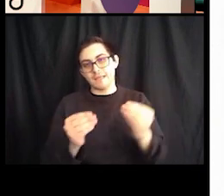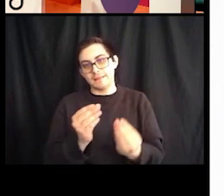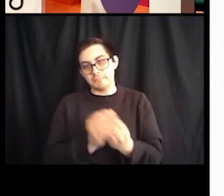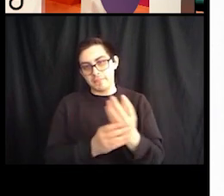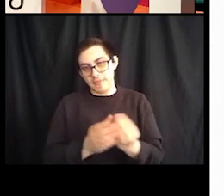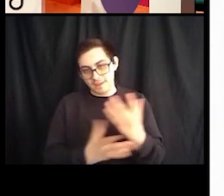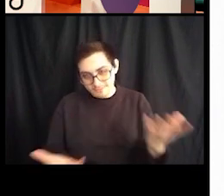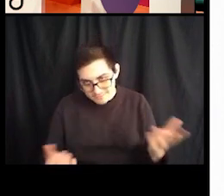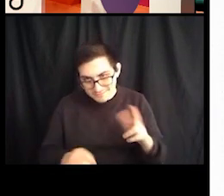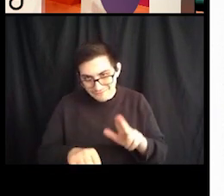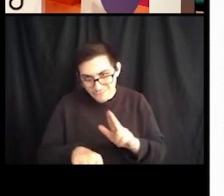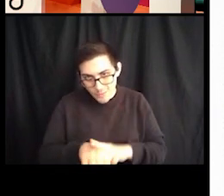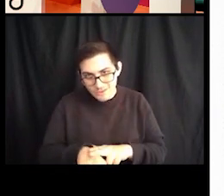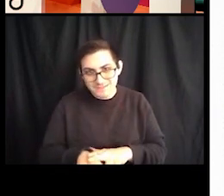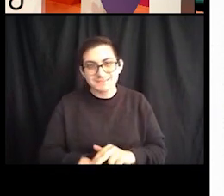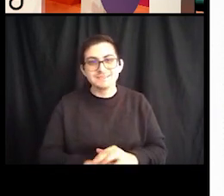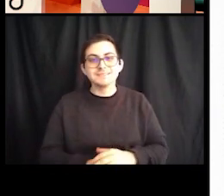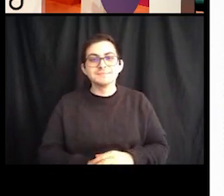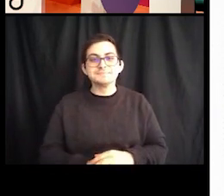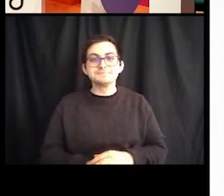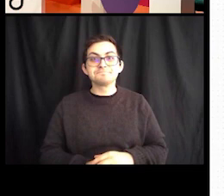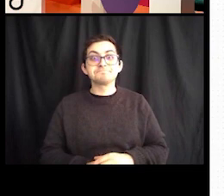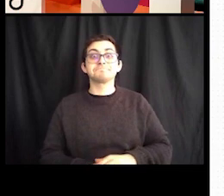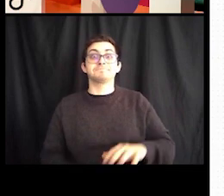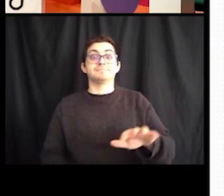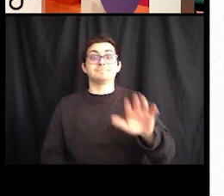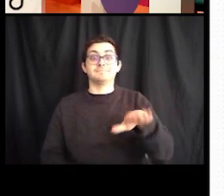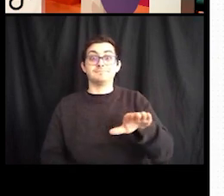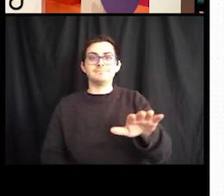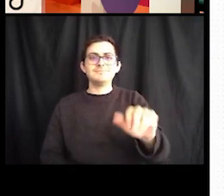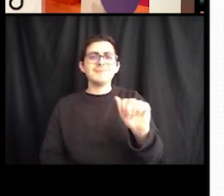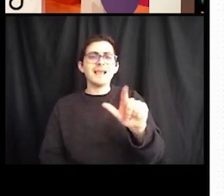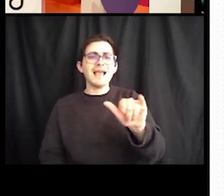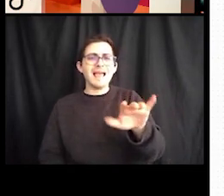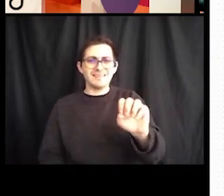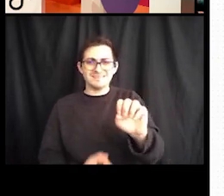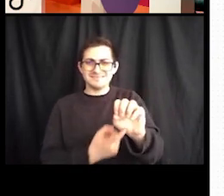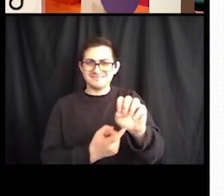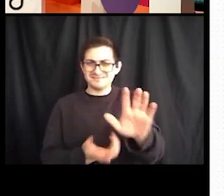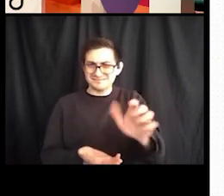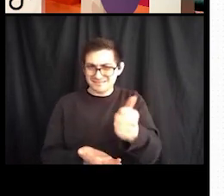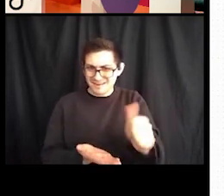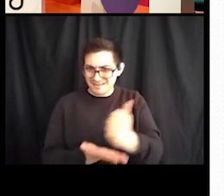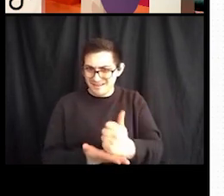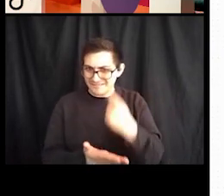Yeah, Alice, for this phase do you have any tips or tricks for us? Yeah, absolutely.